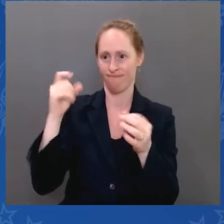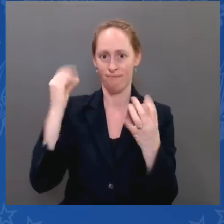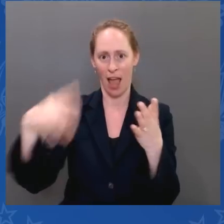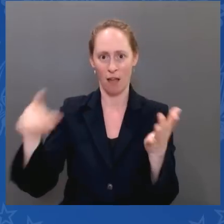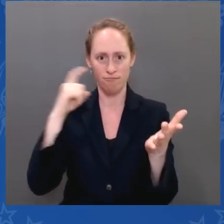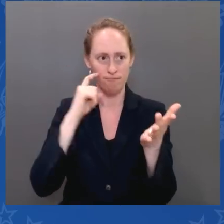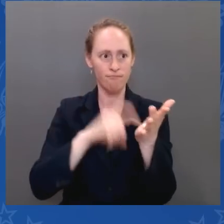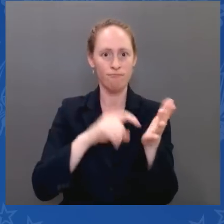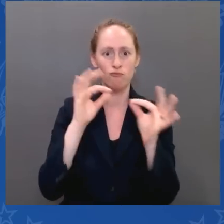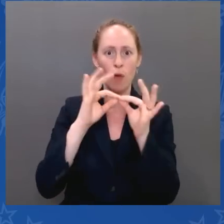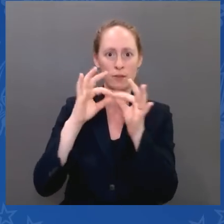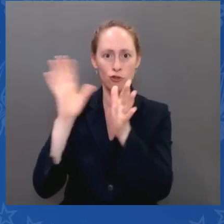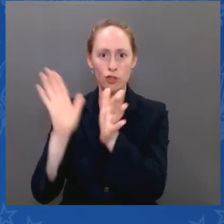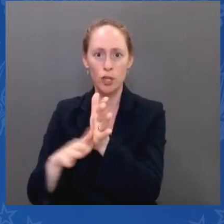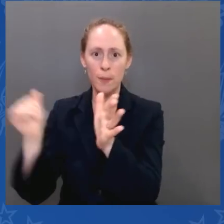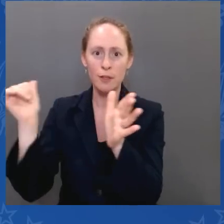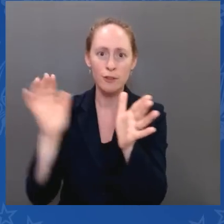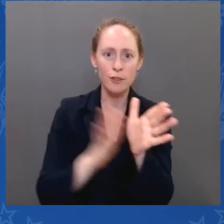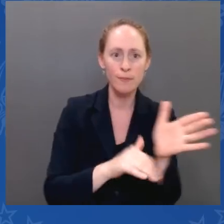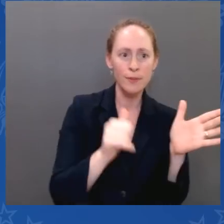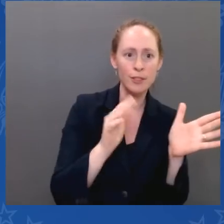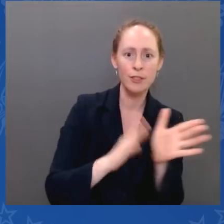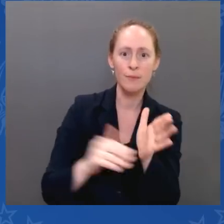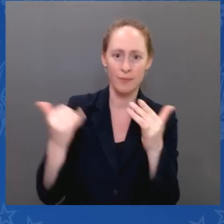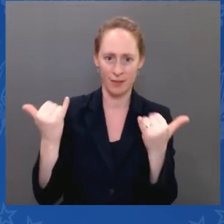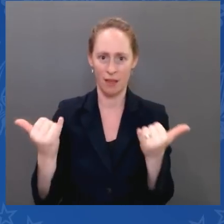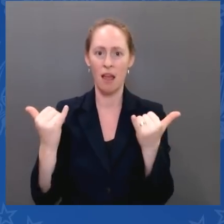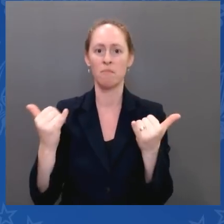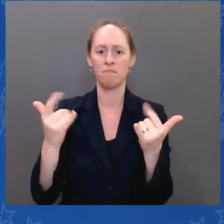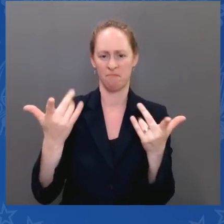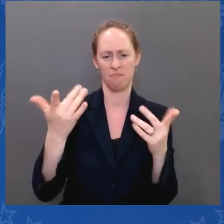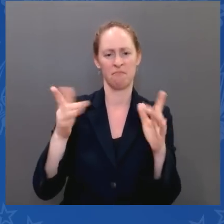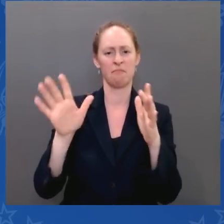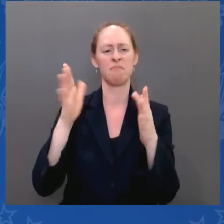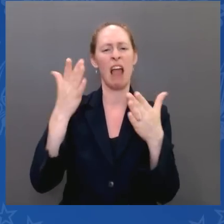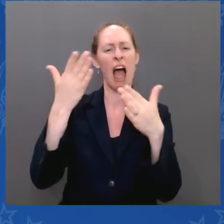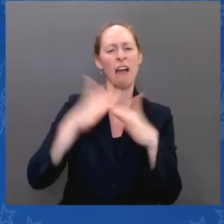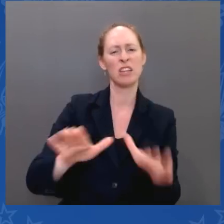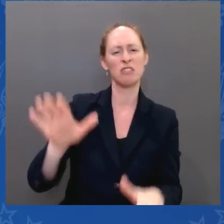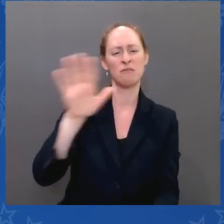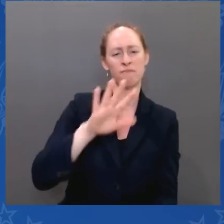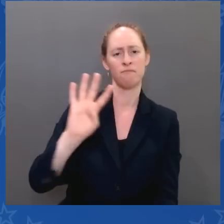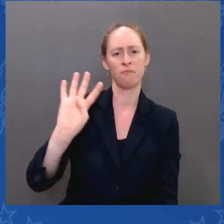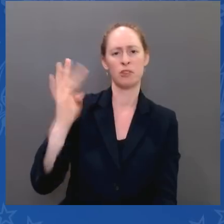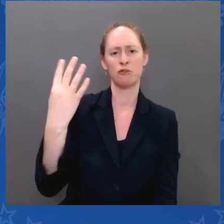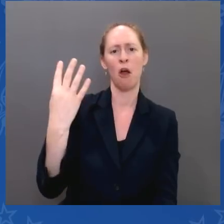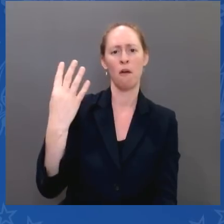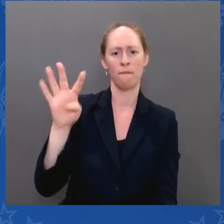That's about 60 cents lower than its mid-June peak. While this is a national average, it is affected